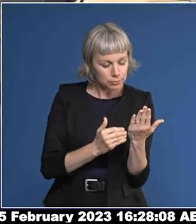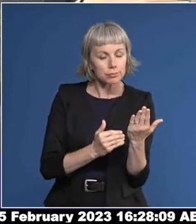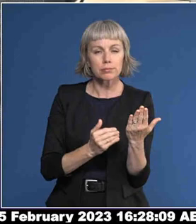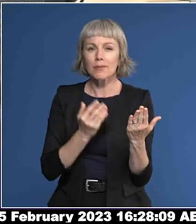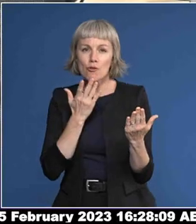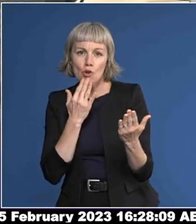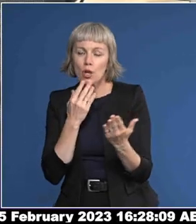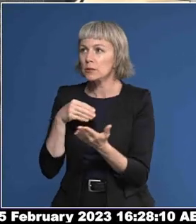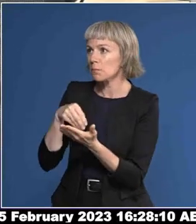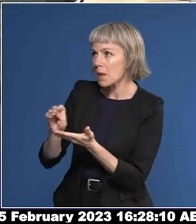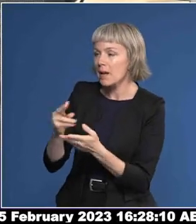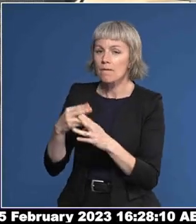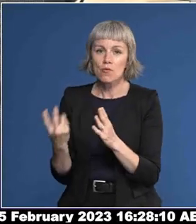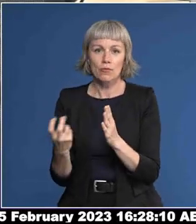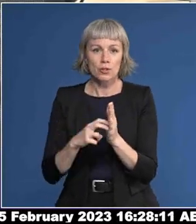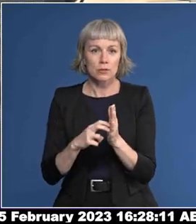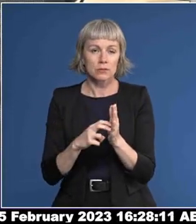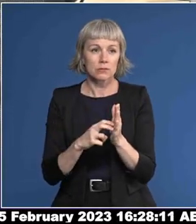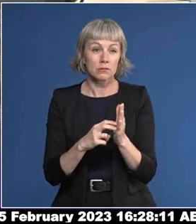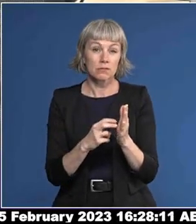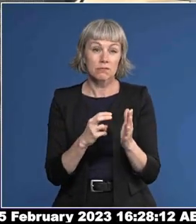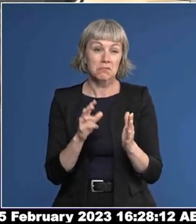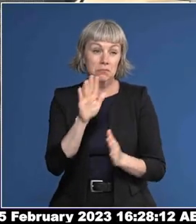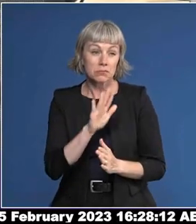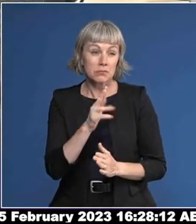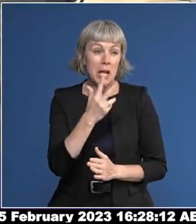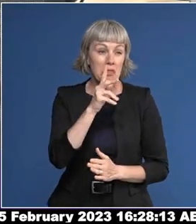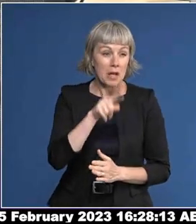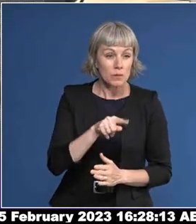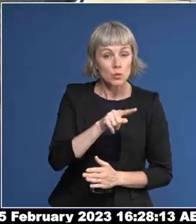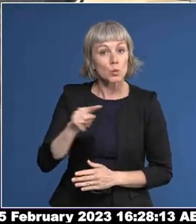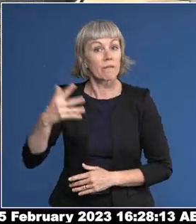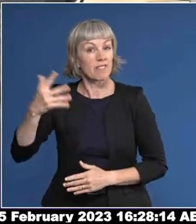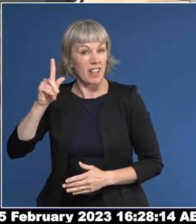estimate of between 8,000 to 15,000 dollars. That's correct.